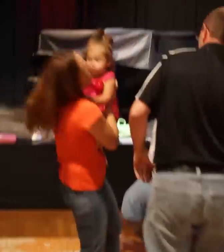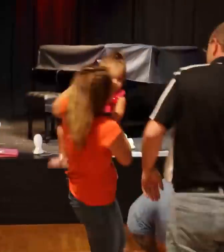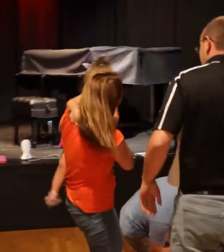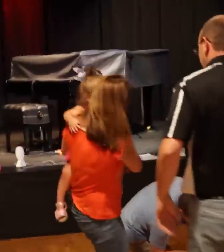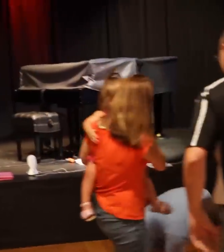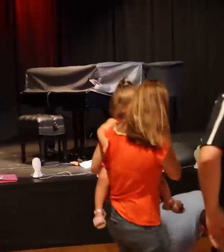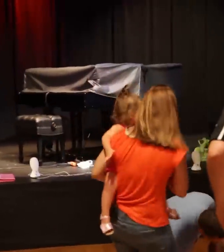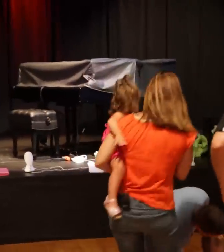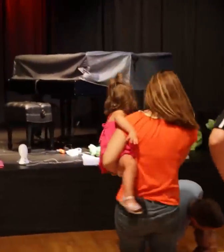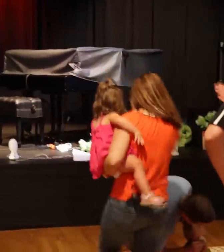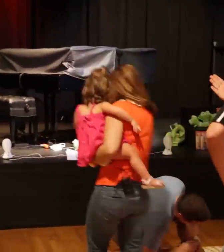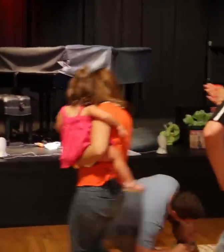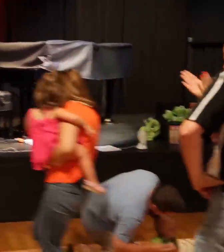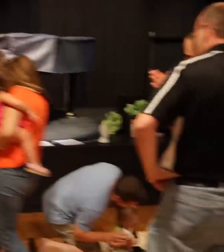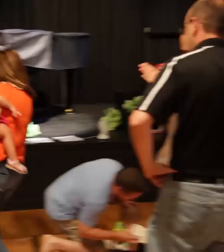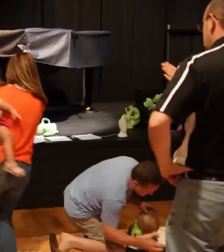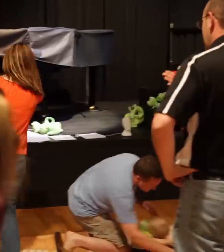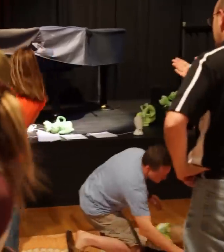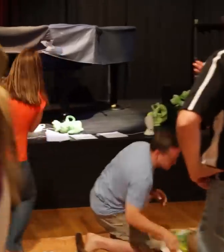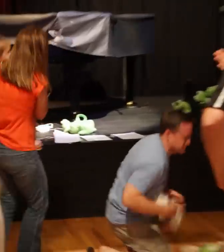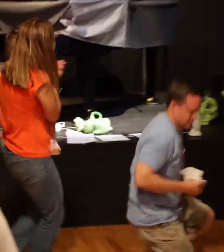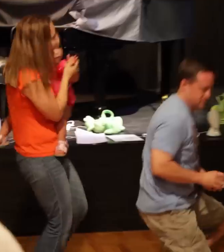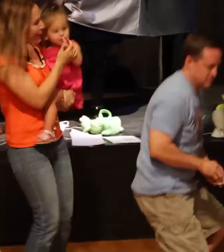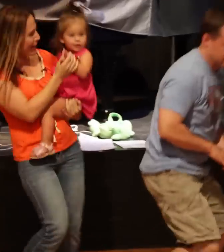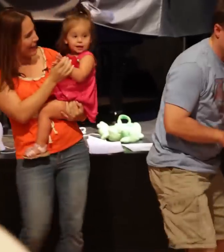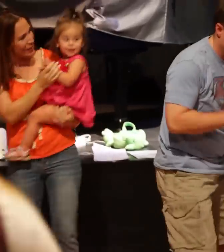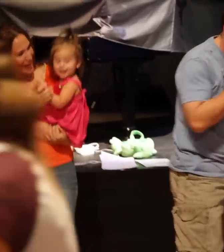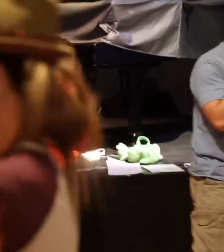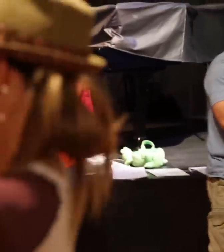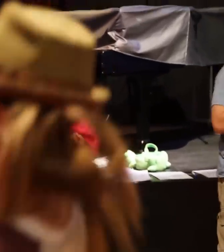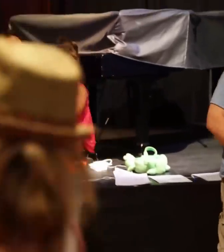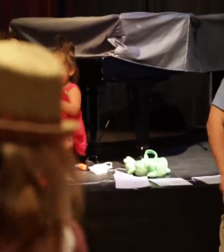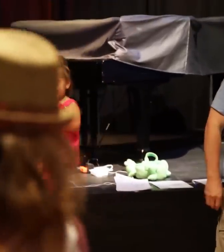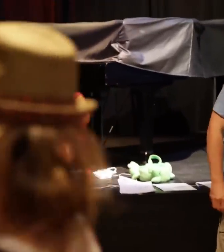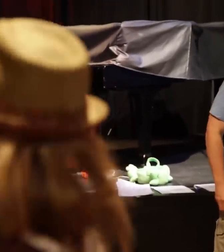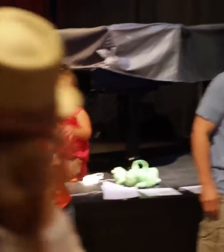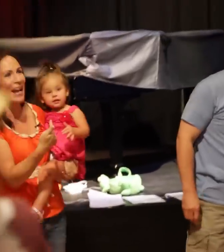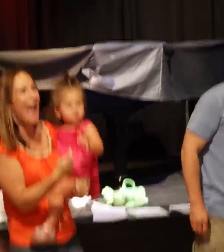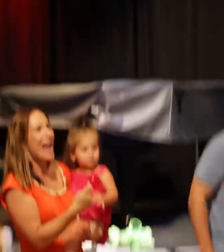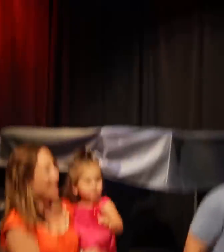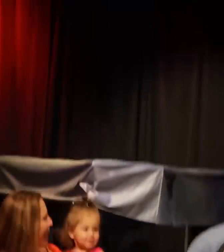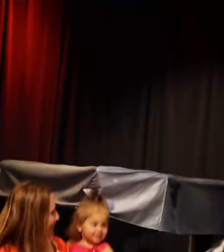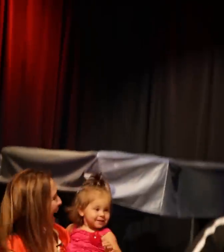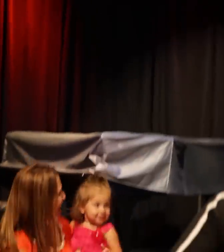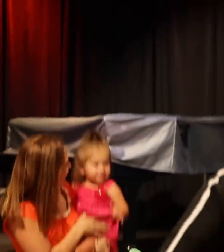I knew you were great It's time to celebrate Ready, can you clap? She's like, "mom, dad look at me!"